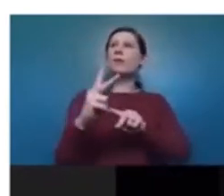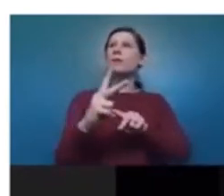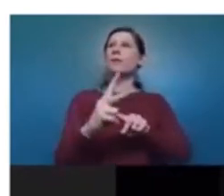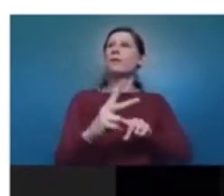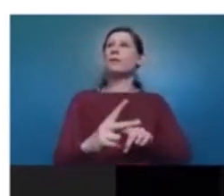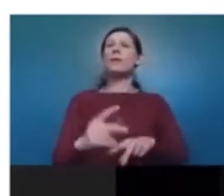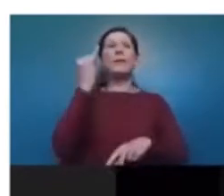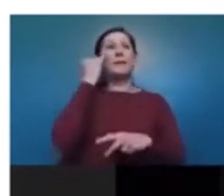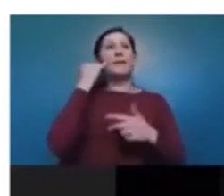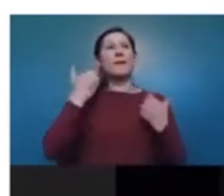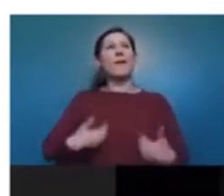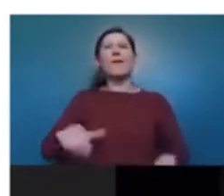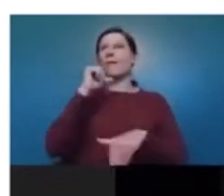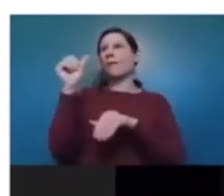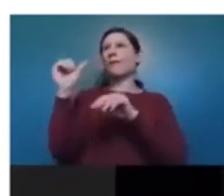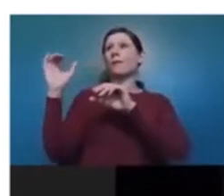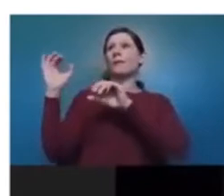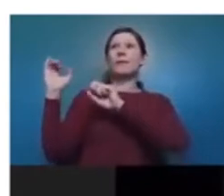If I know more return.